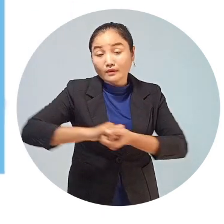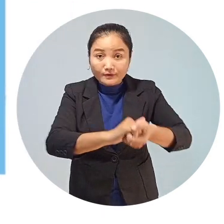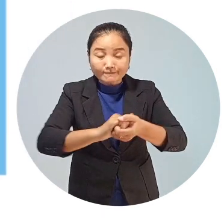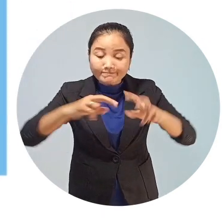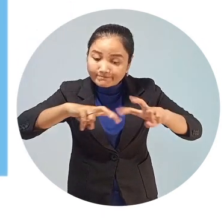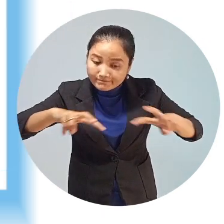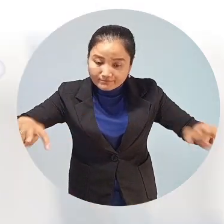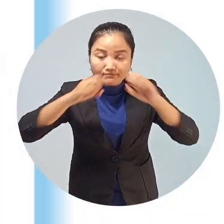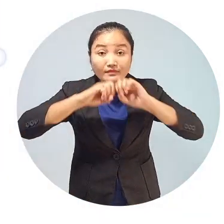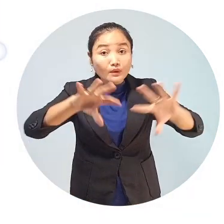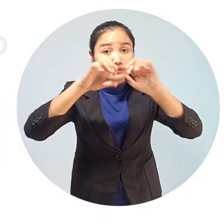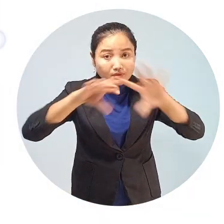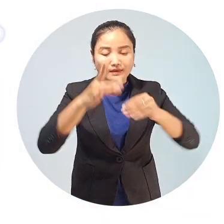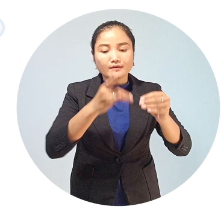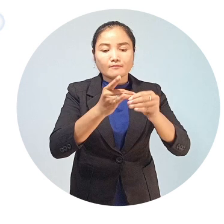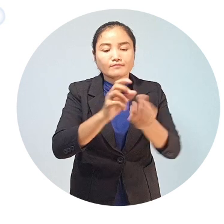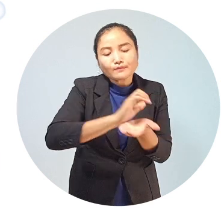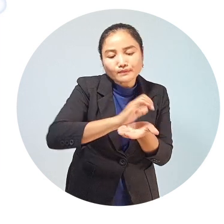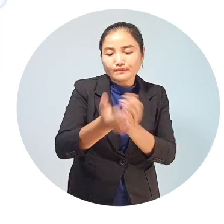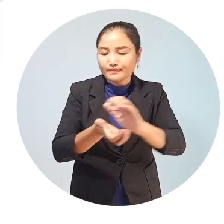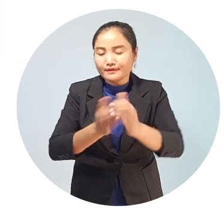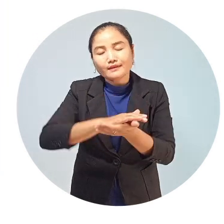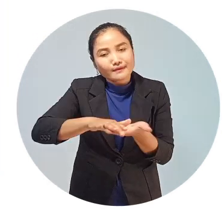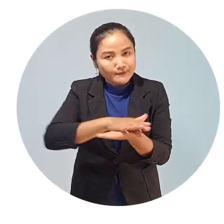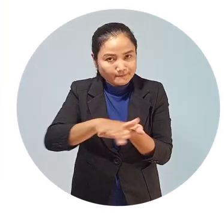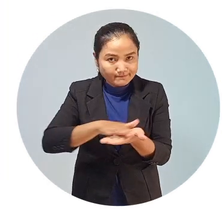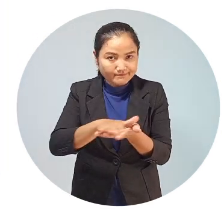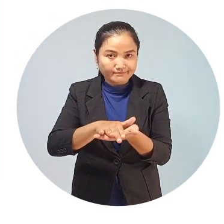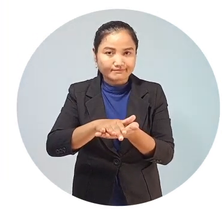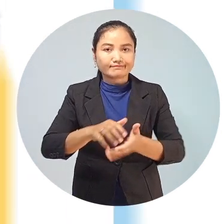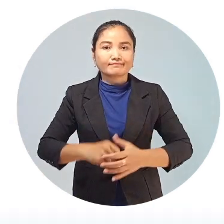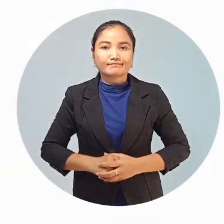and institutes to study sustainable hand hygiene and share findings in easy-to-read recommendations with the public.